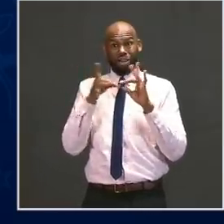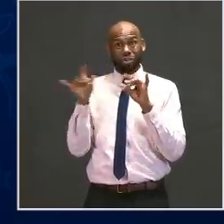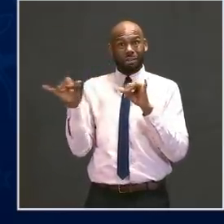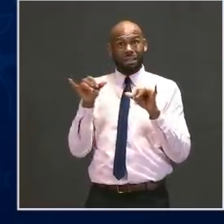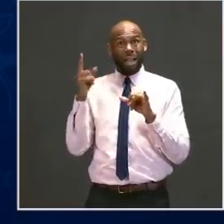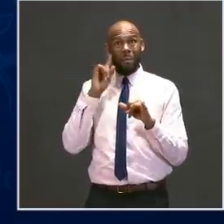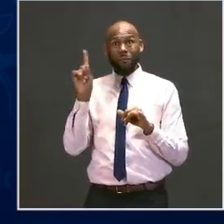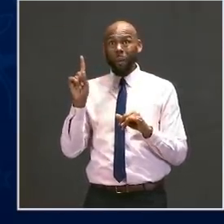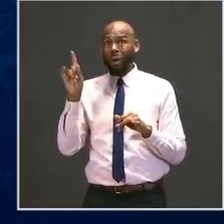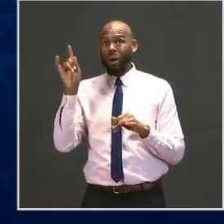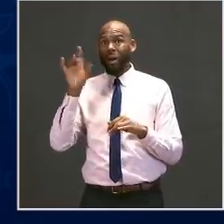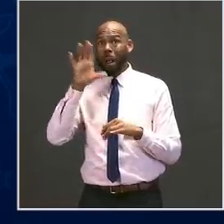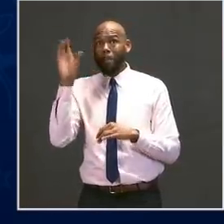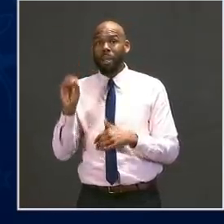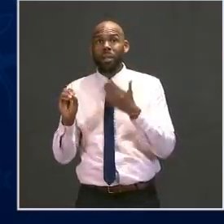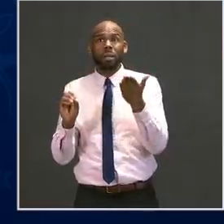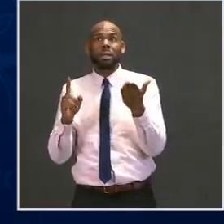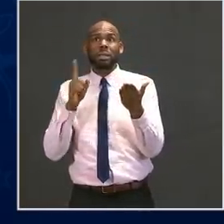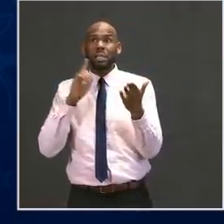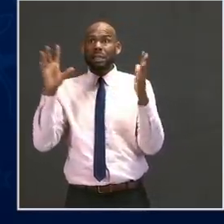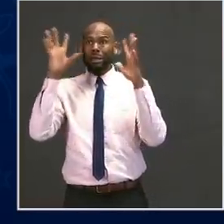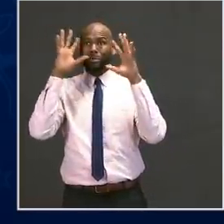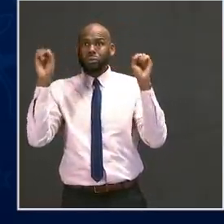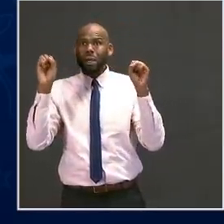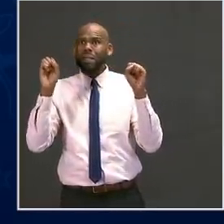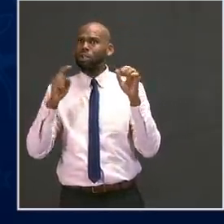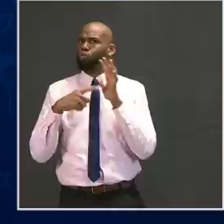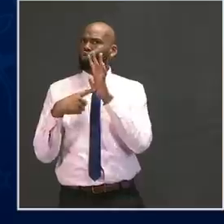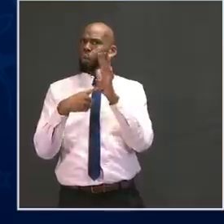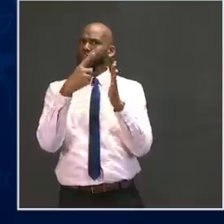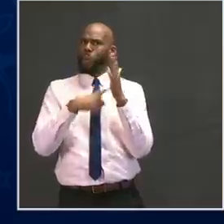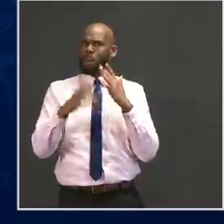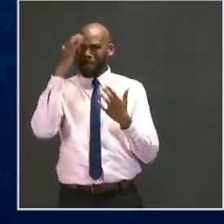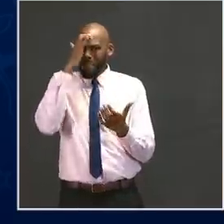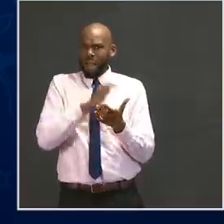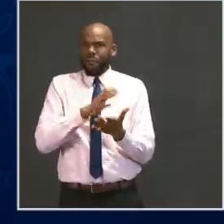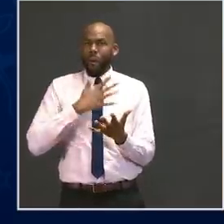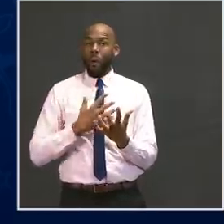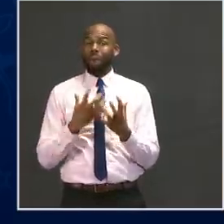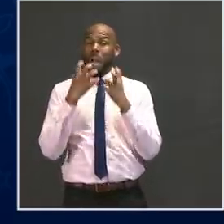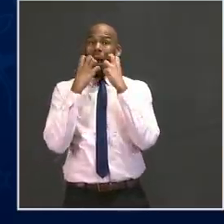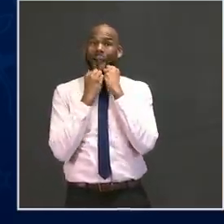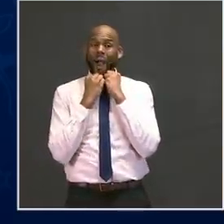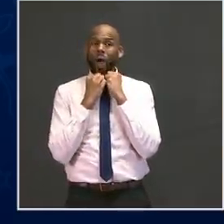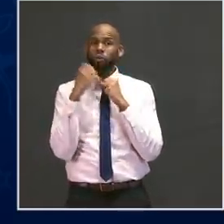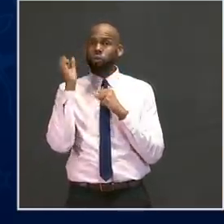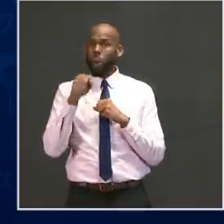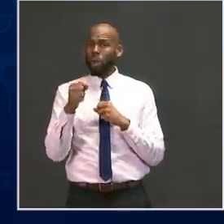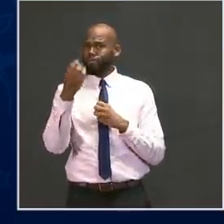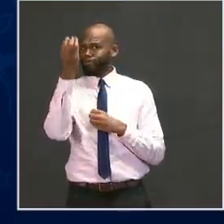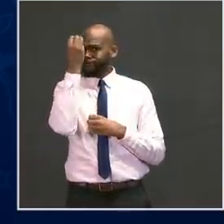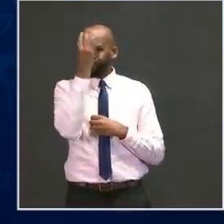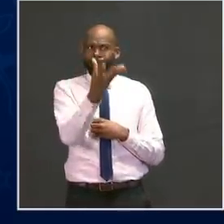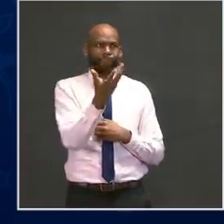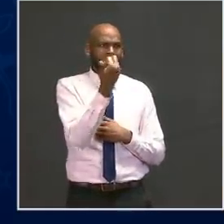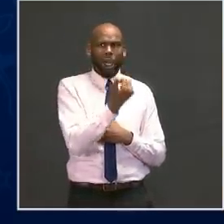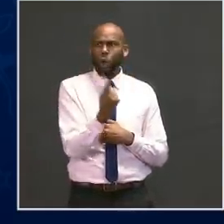he's conveying what he feels our values are. And he conveys that to anyone he has conversations with, whether it's publicly or privately,